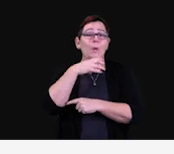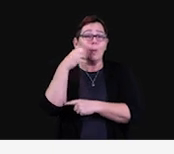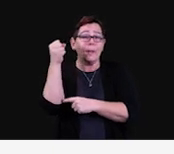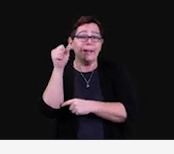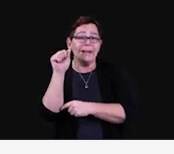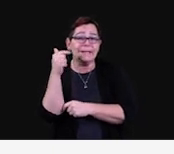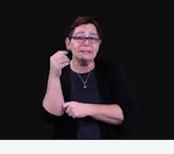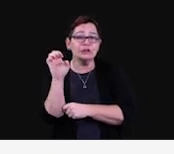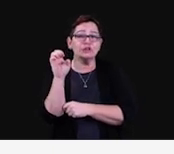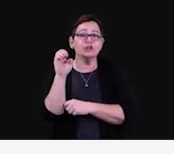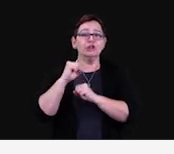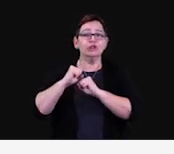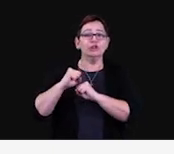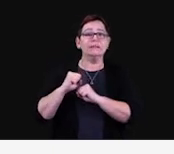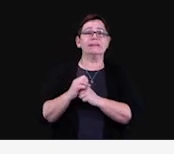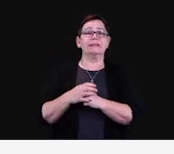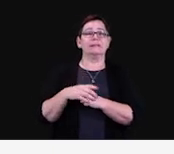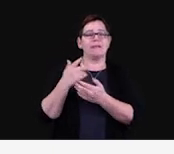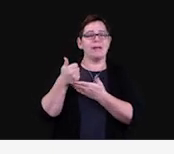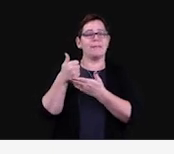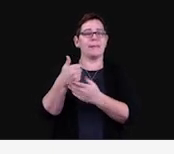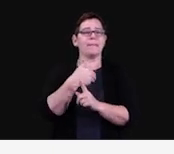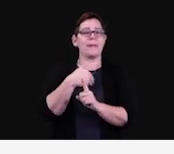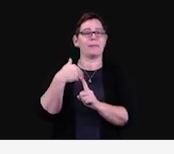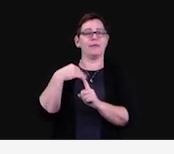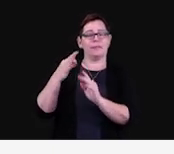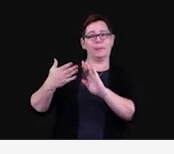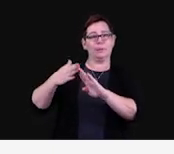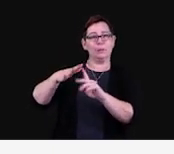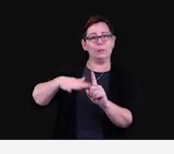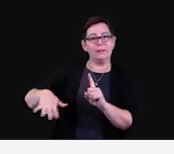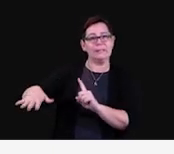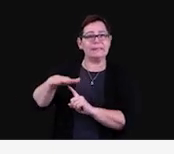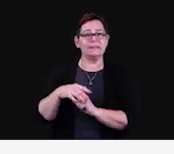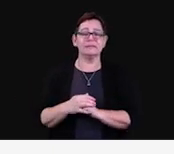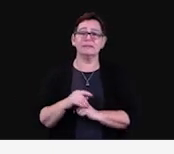Taxes can be municipal, provincial, territorial, or federal.